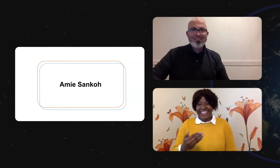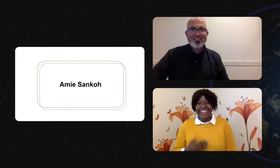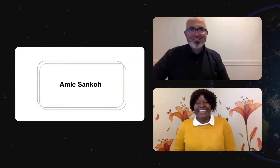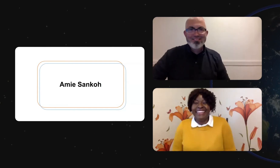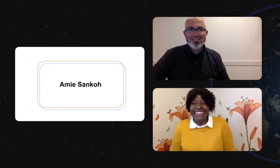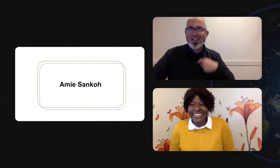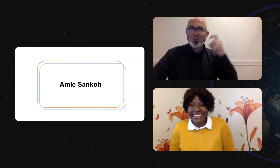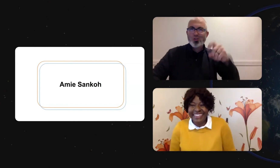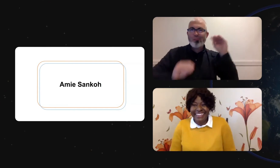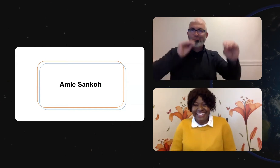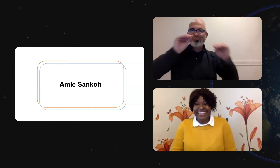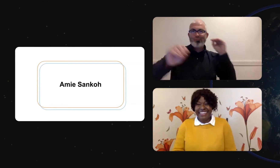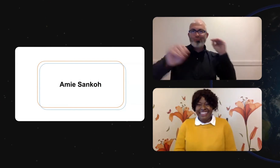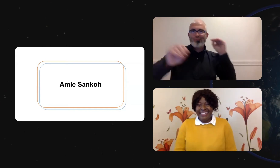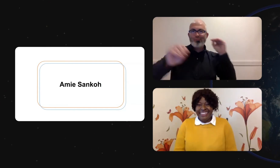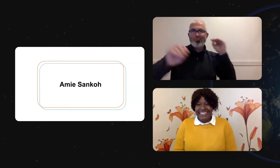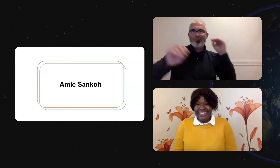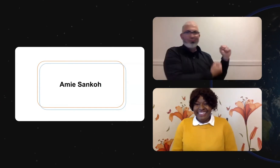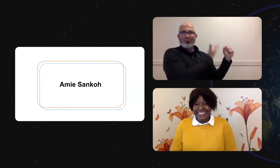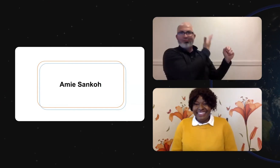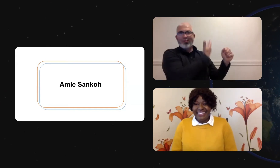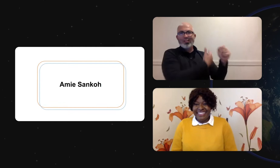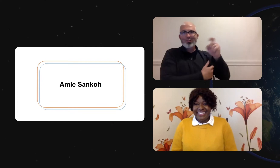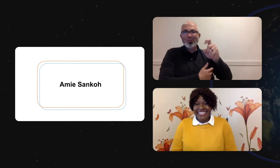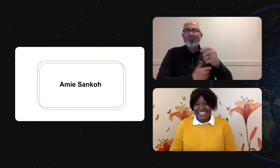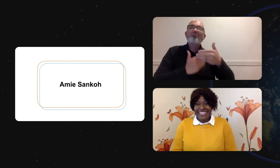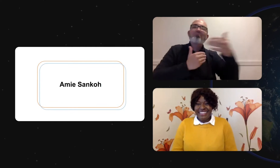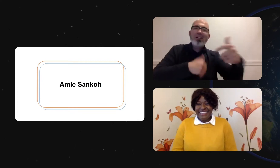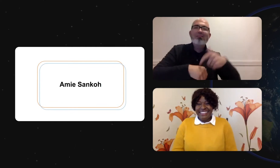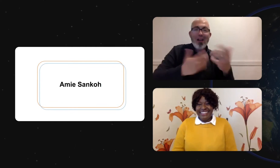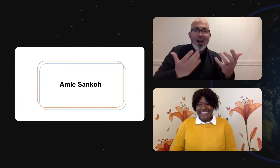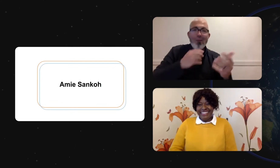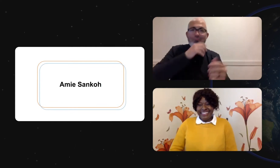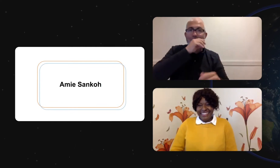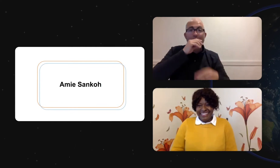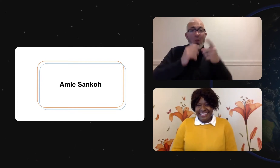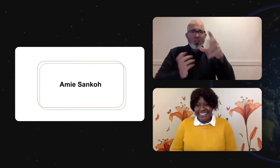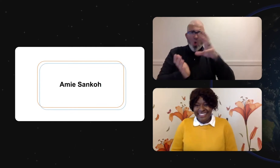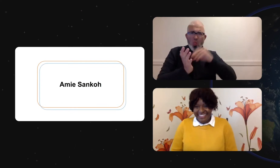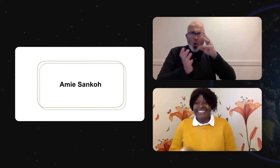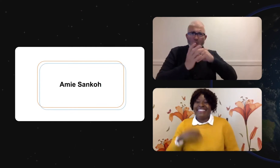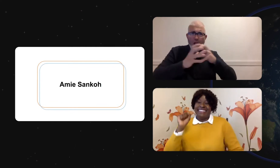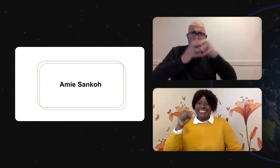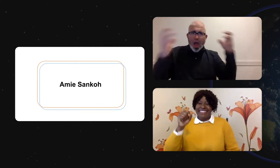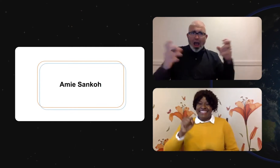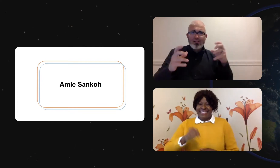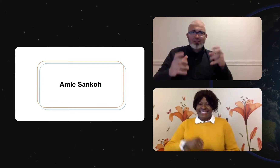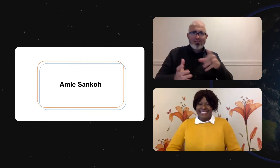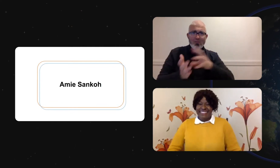I guess I should plant things.